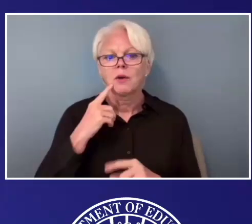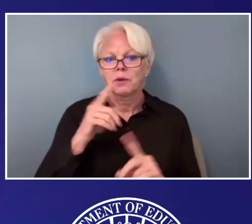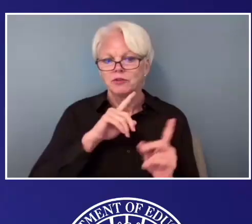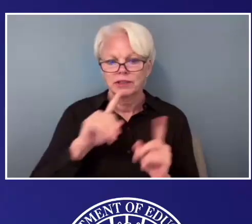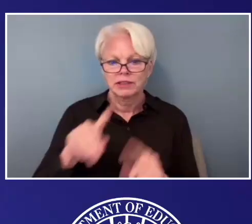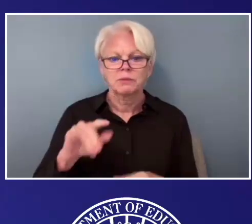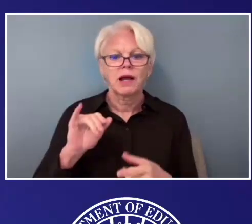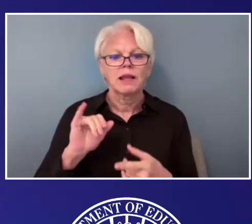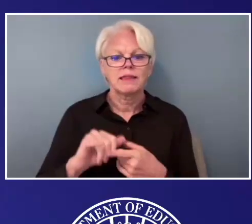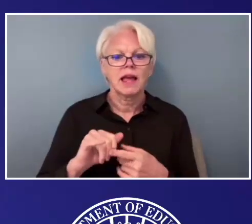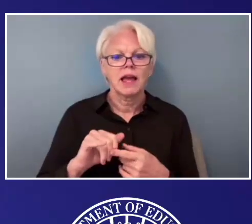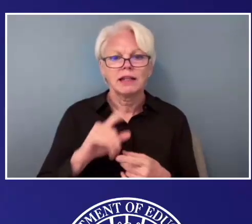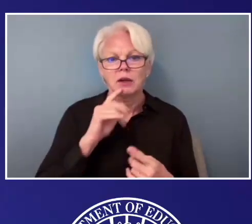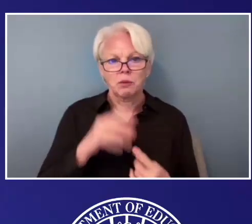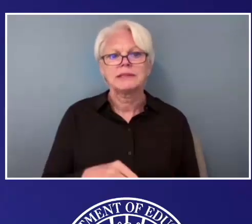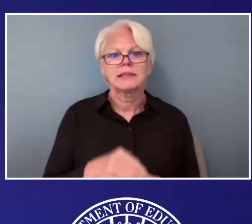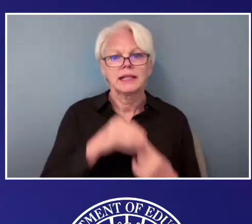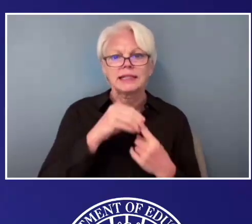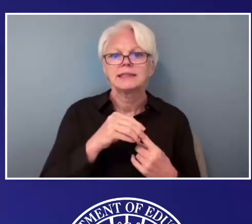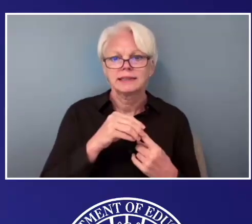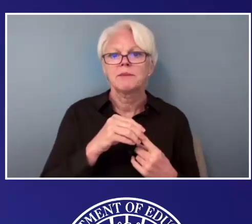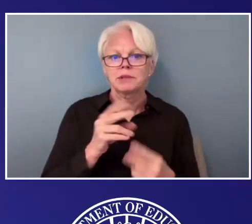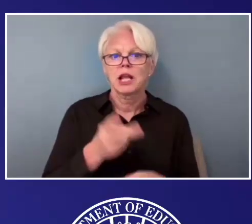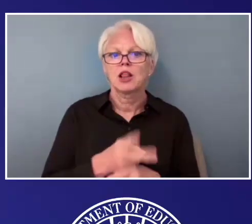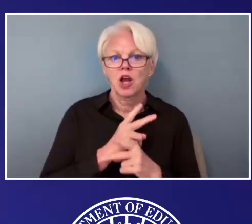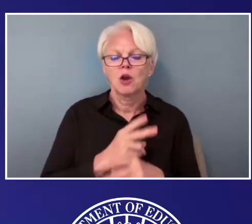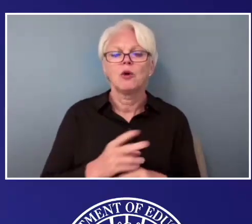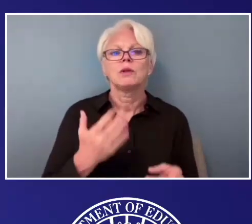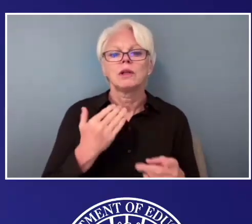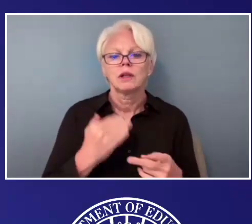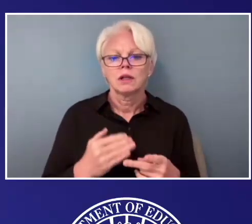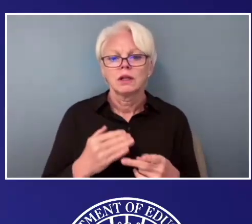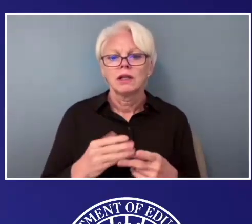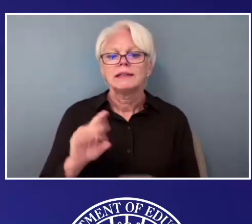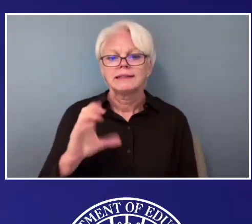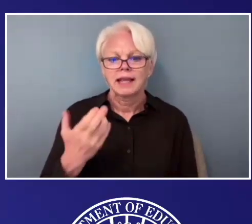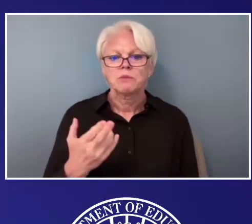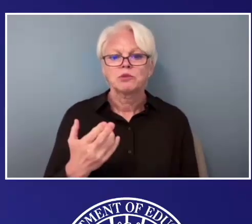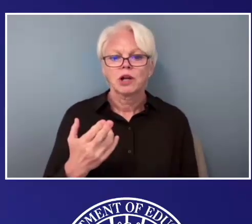accepted loan. Deborah, we responded to your questions.